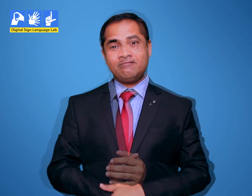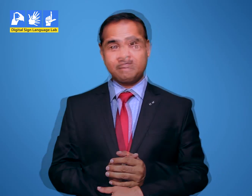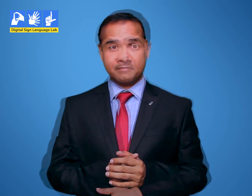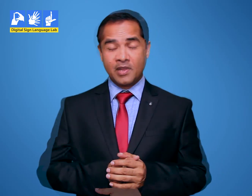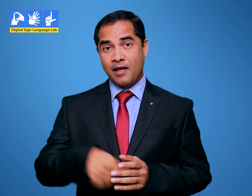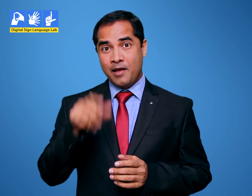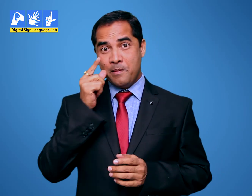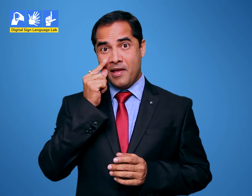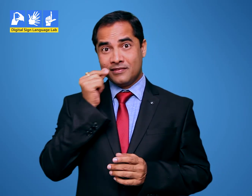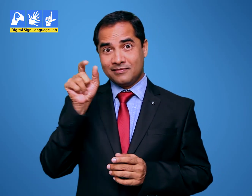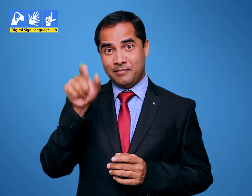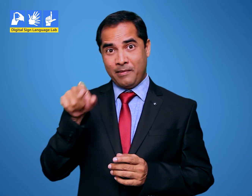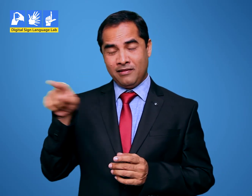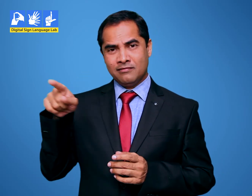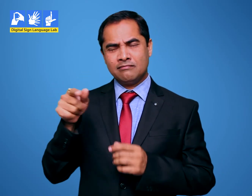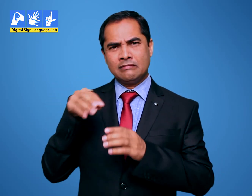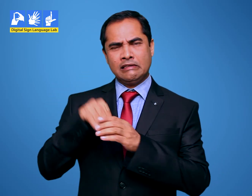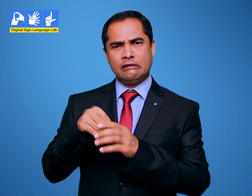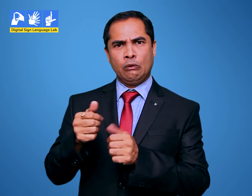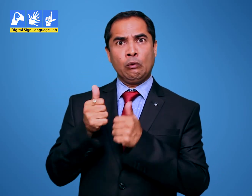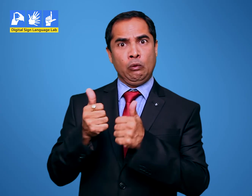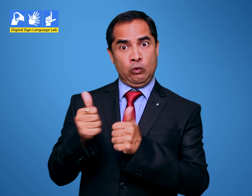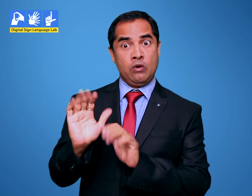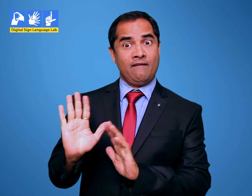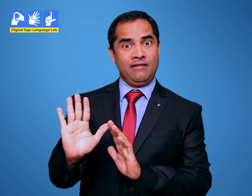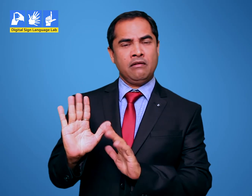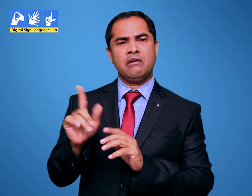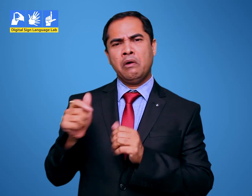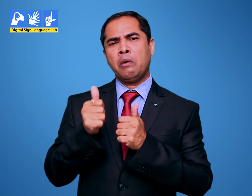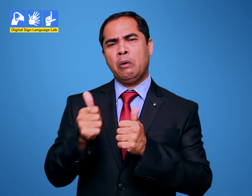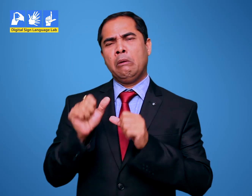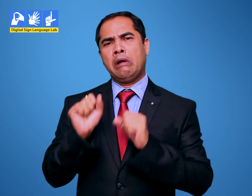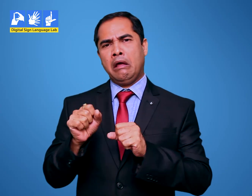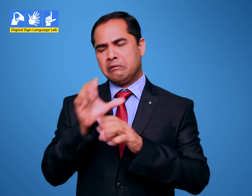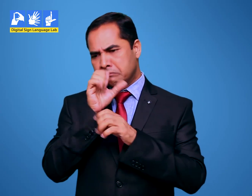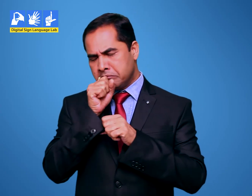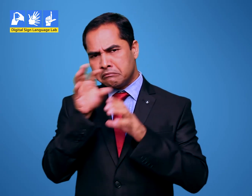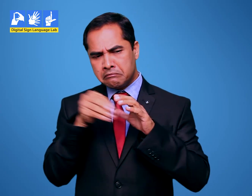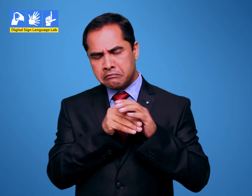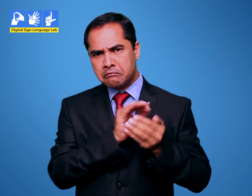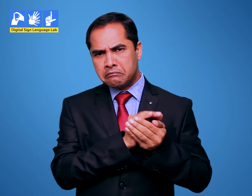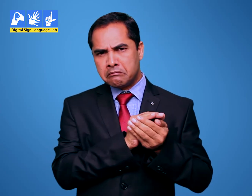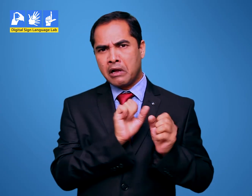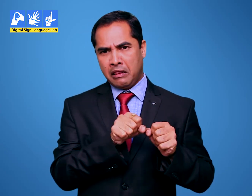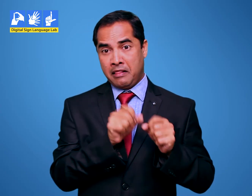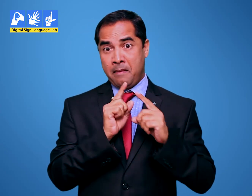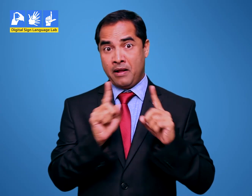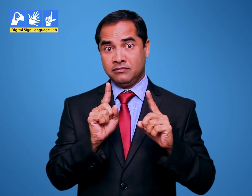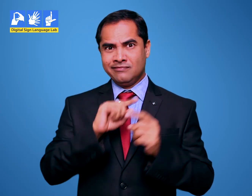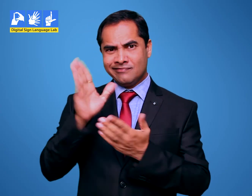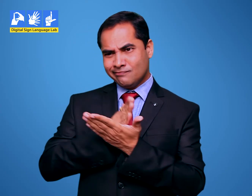and keep me going. Man's goodness is a flame, that can be hidden, but never